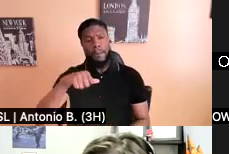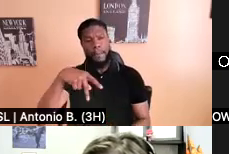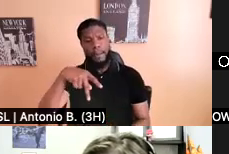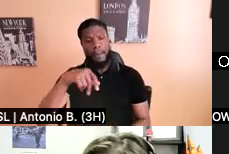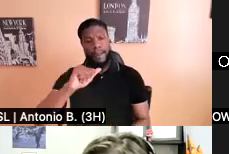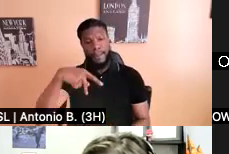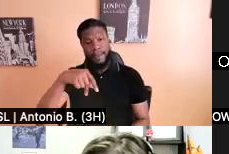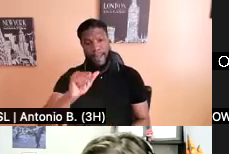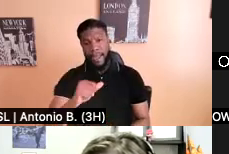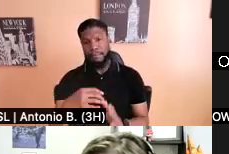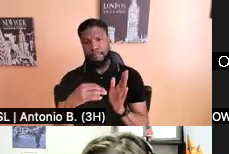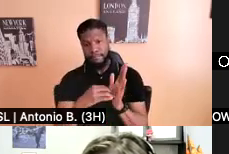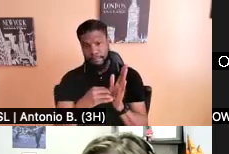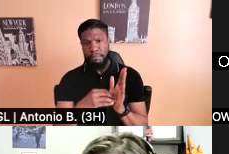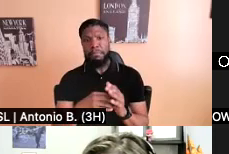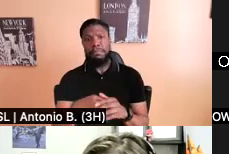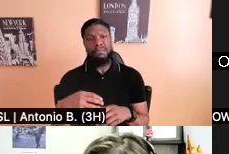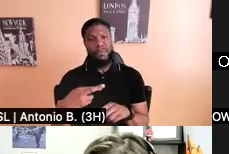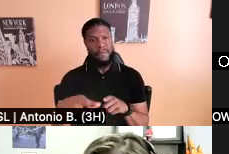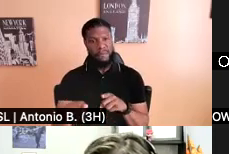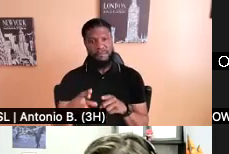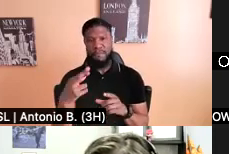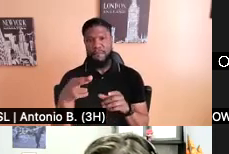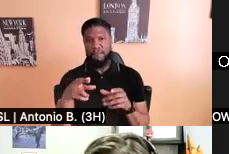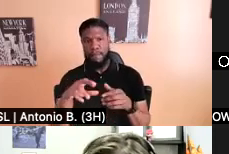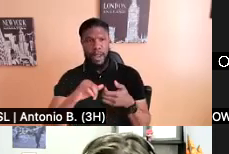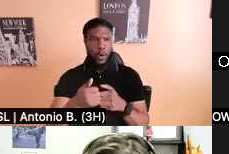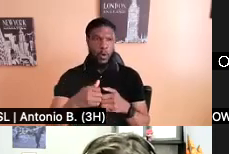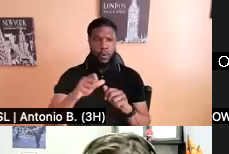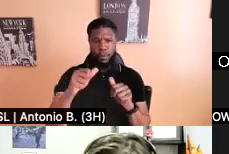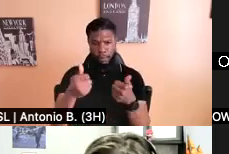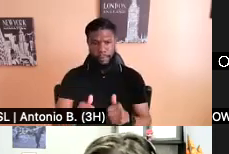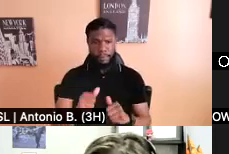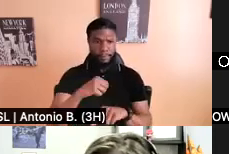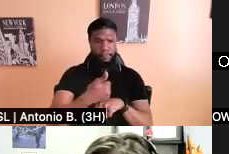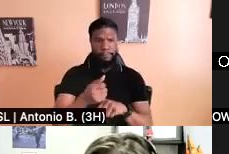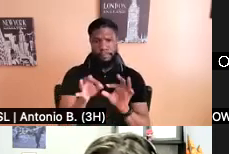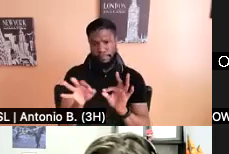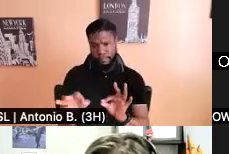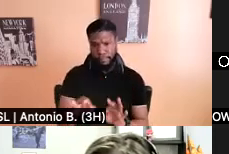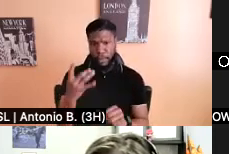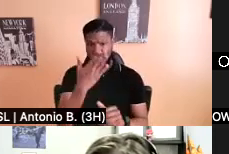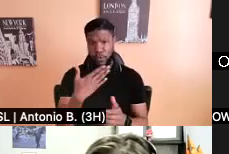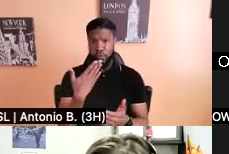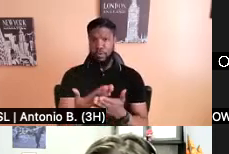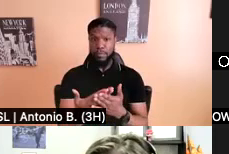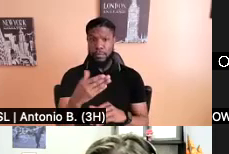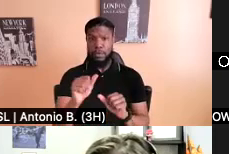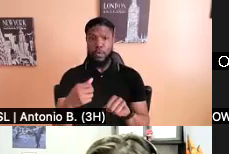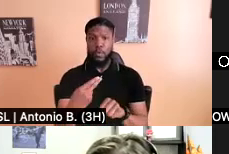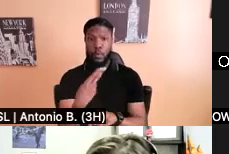issues that do arise, you can actually use your other citations as a model." Next slide, please.